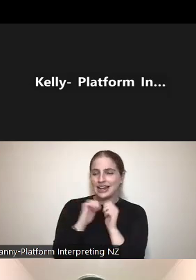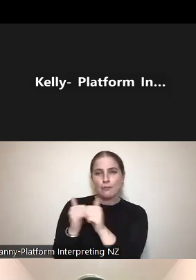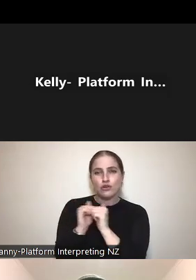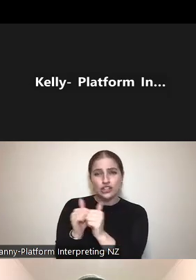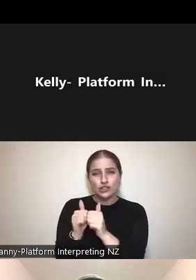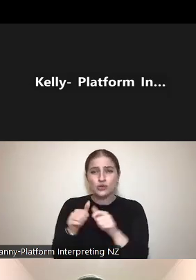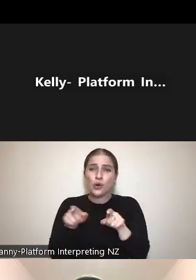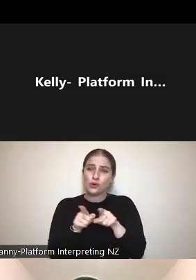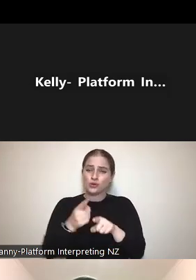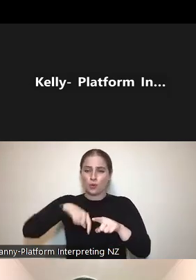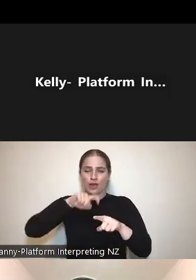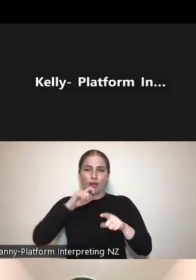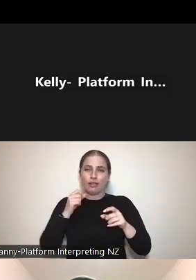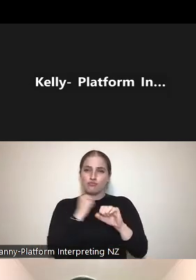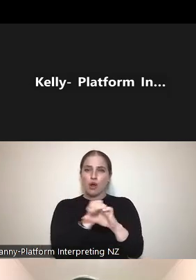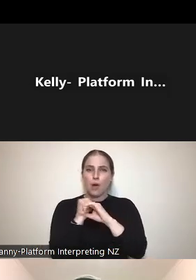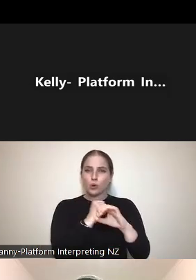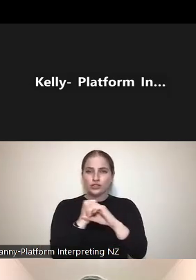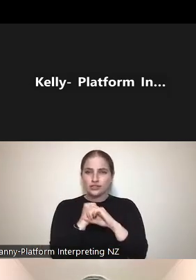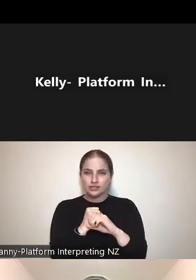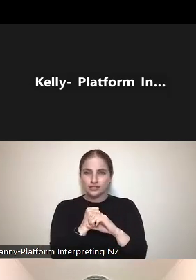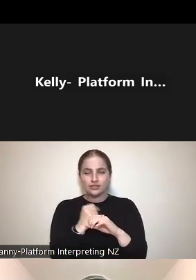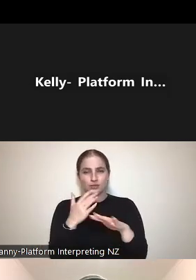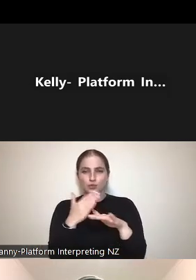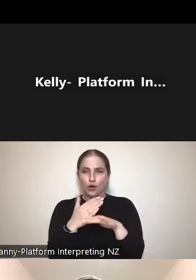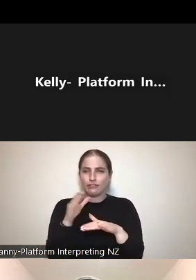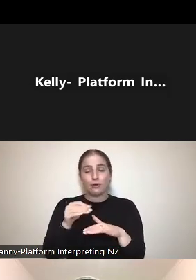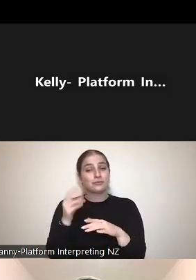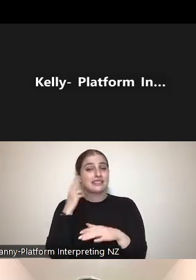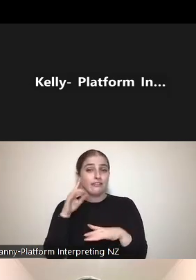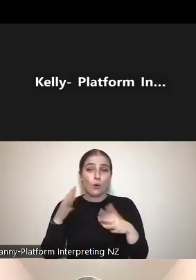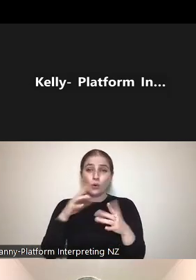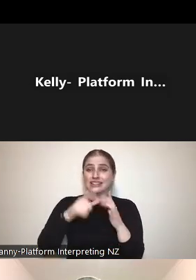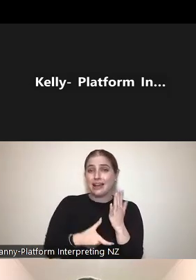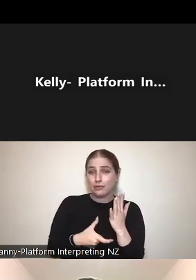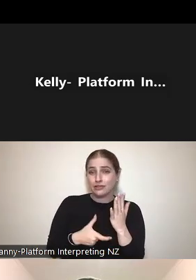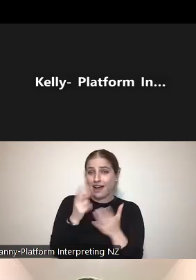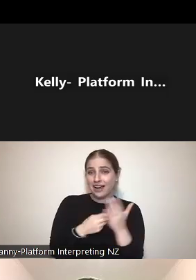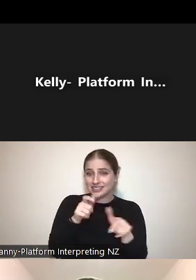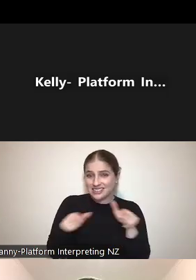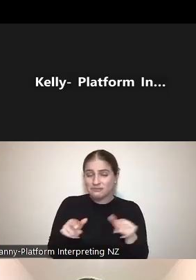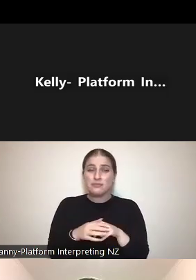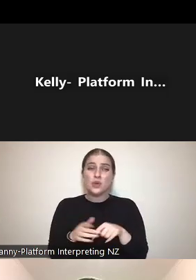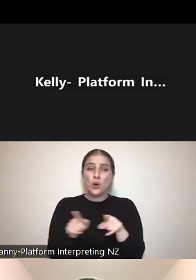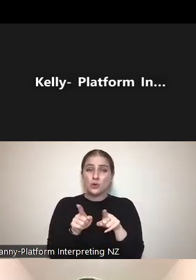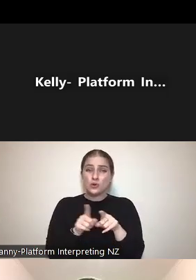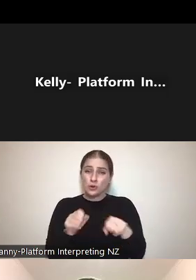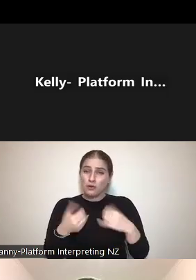artists, and, there's opportunities to collaborate on advocacy, and just to,